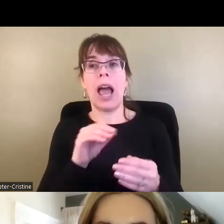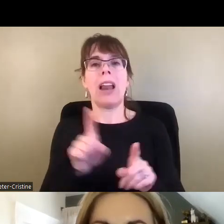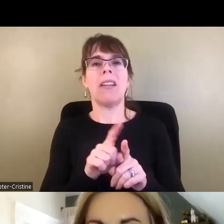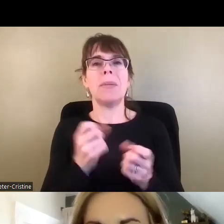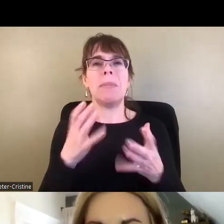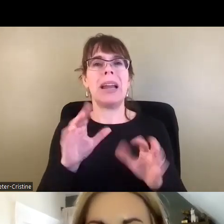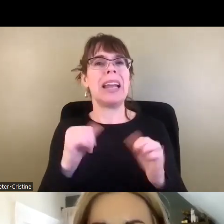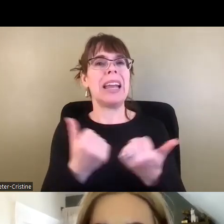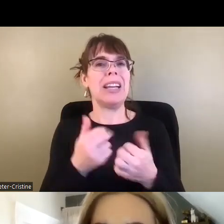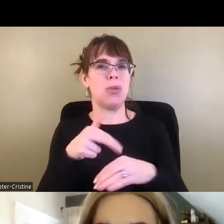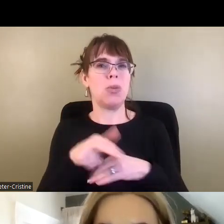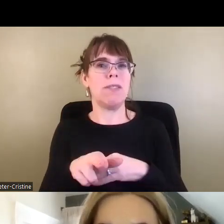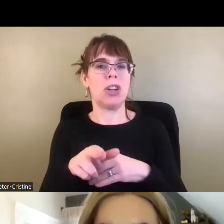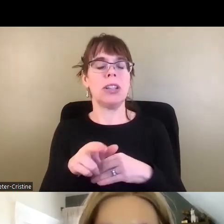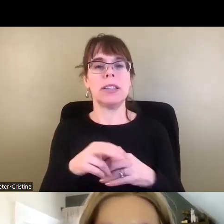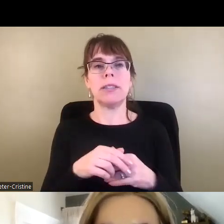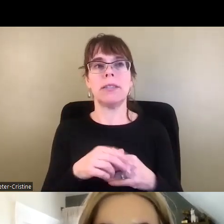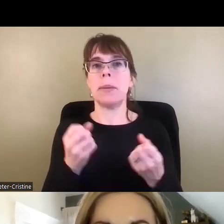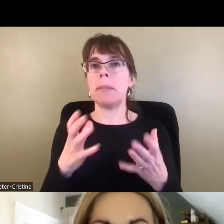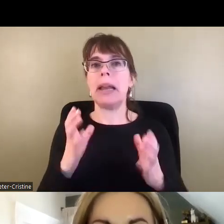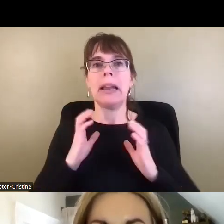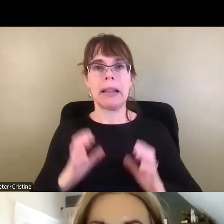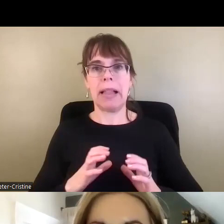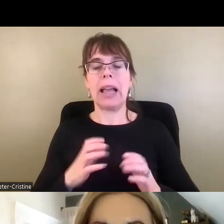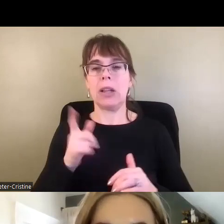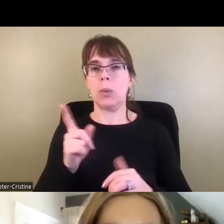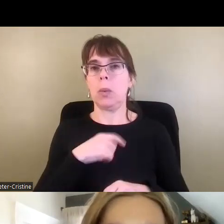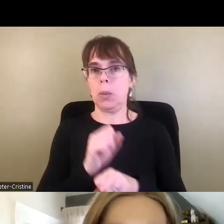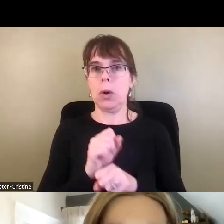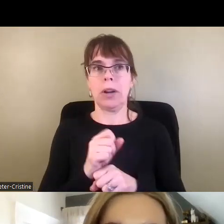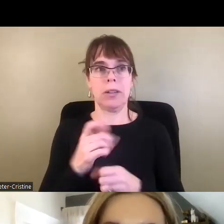as I mentioned. You know, many of the clients we work with are traveling from out of state.